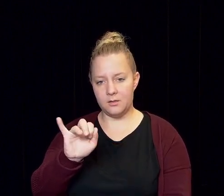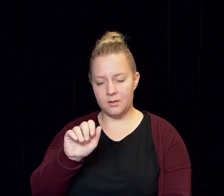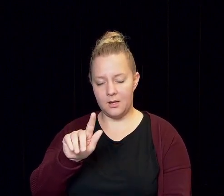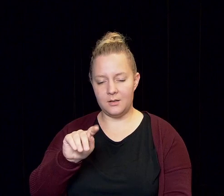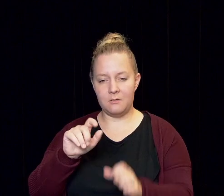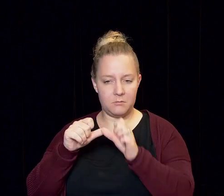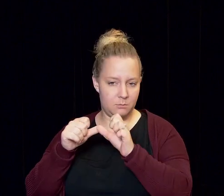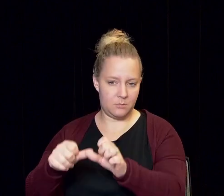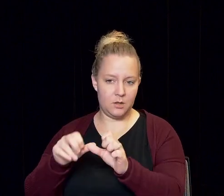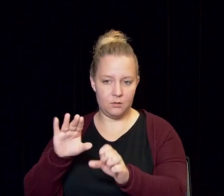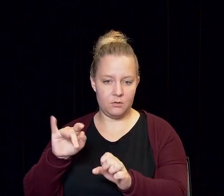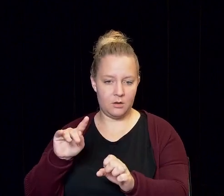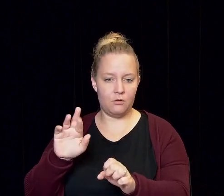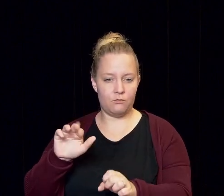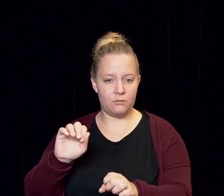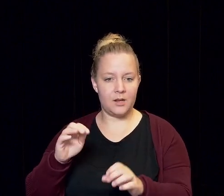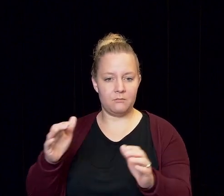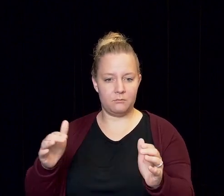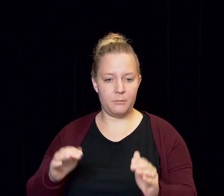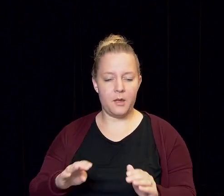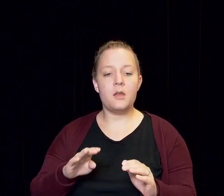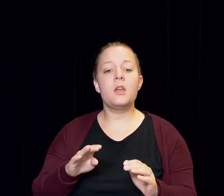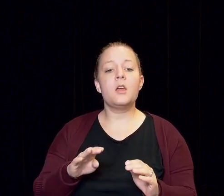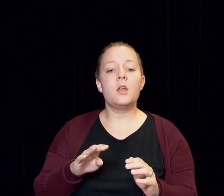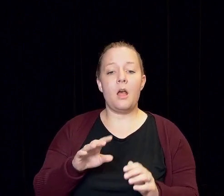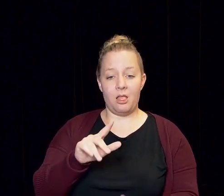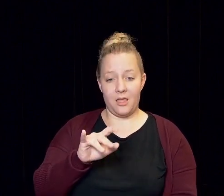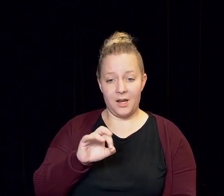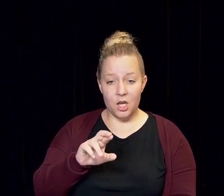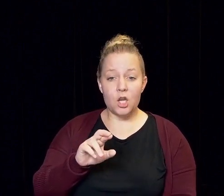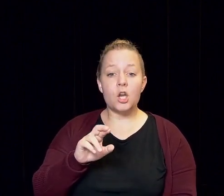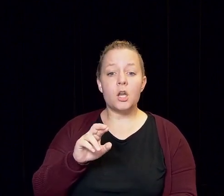requirements: linear and through the origin. And since this both are important, I'm going